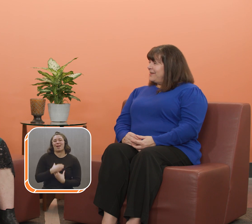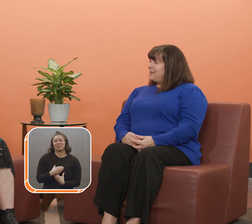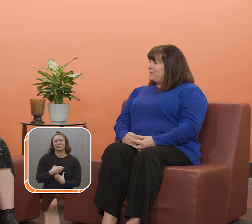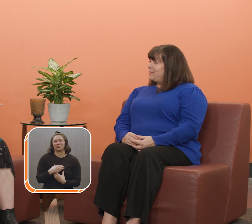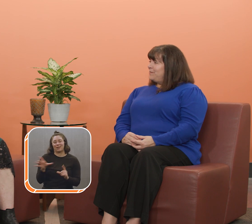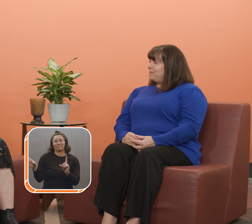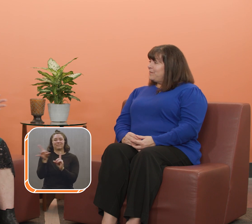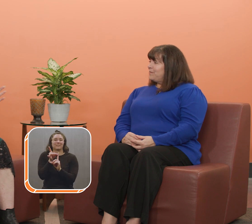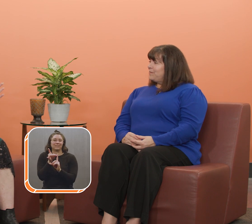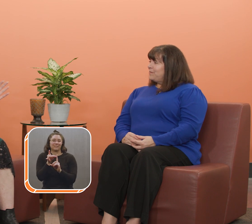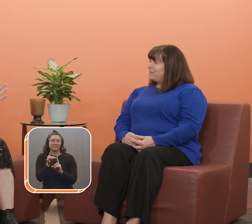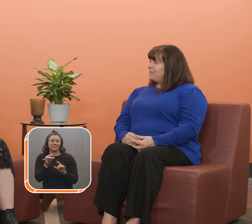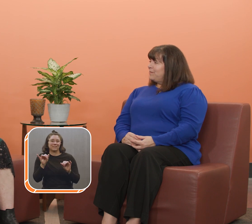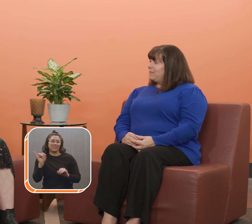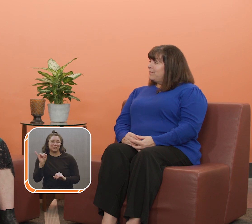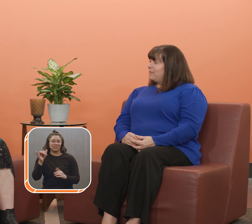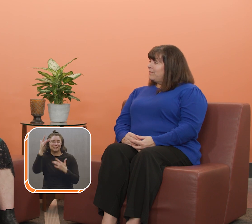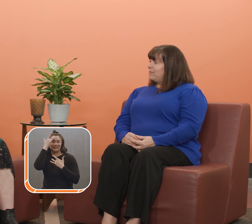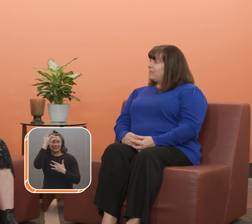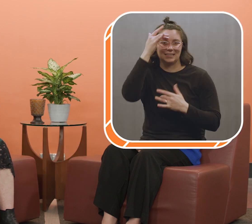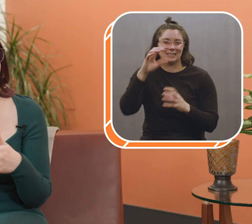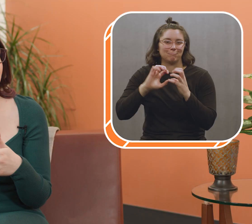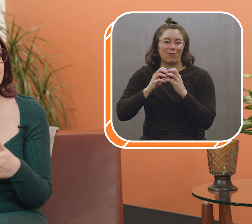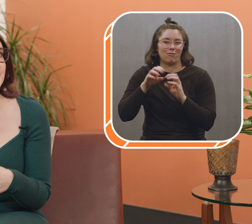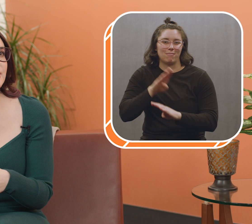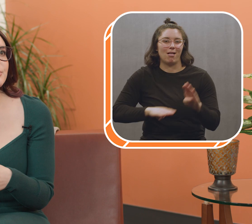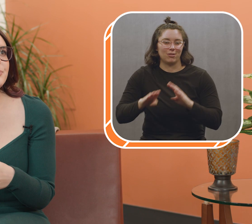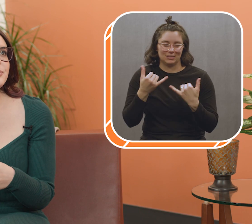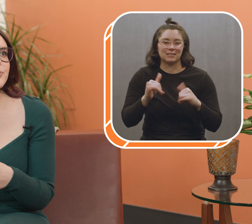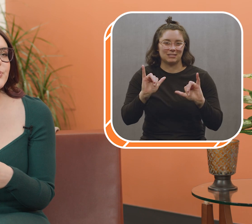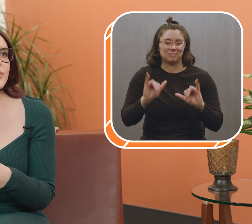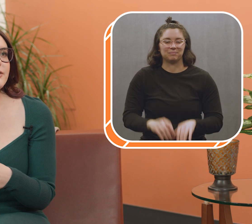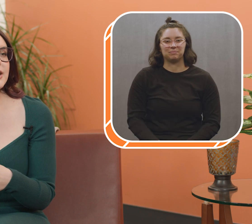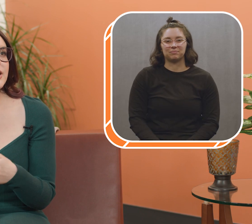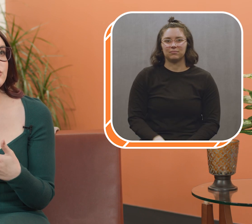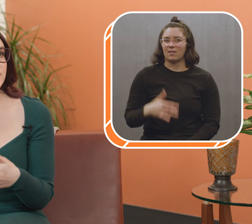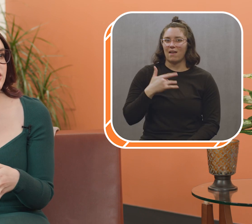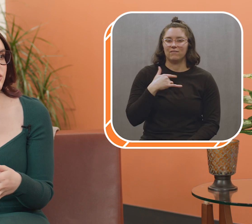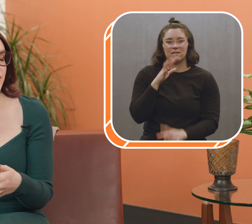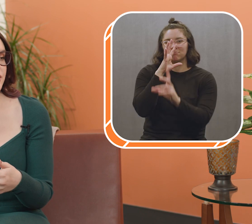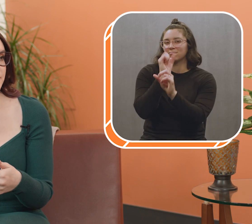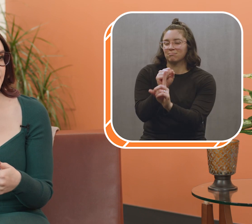it's infectious diseases, microbiology. I ended up feeling really drawn to it